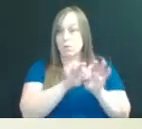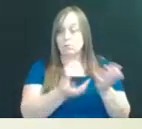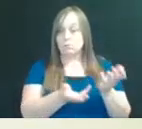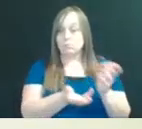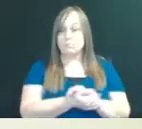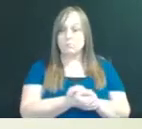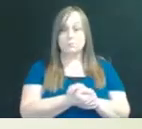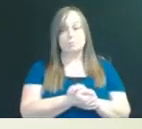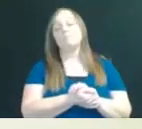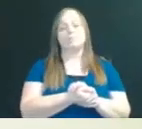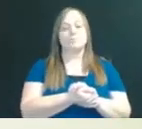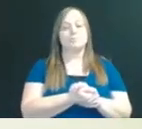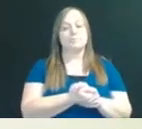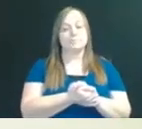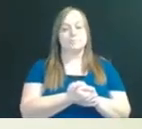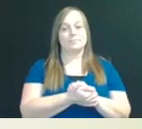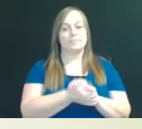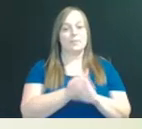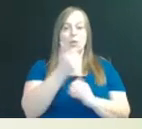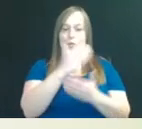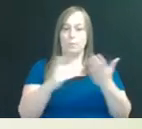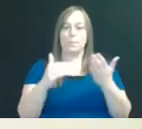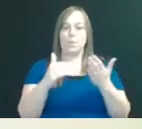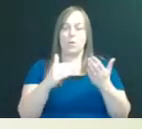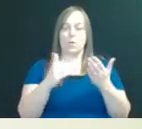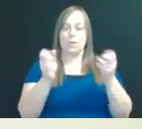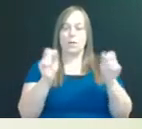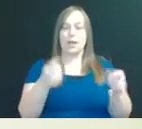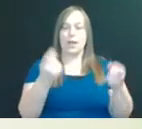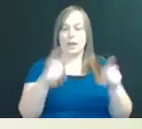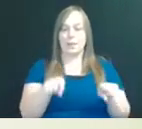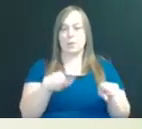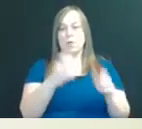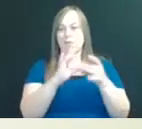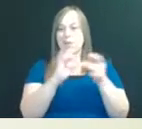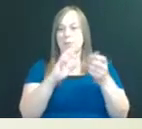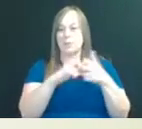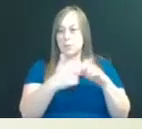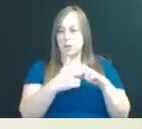The other part that can happen or some of the other common issues is the failure